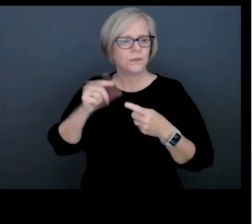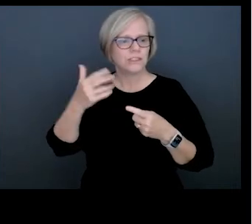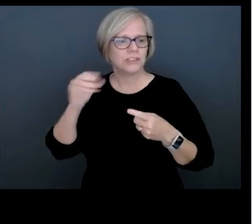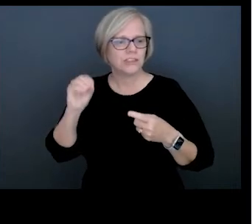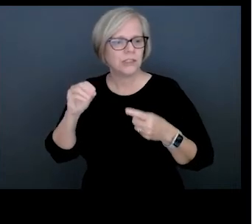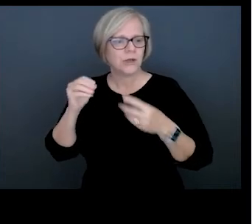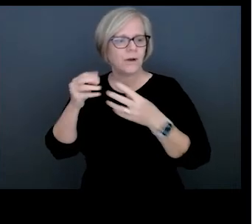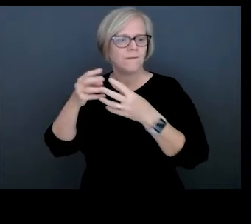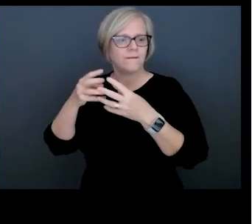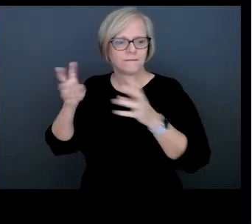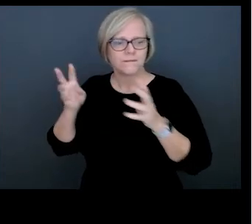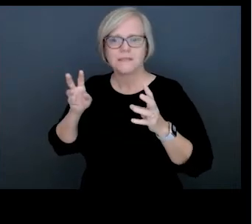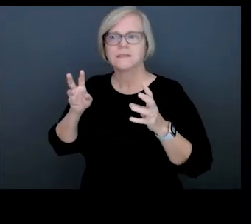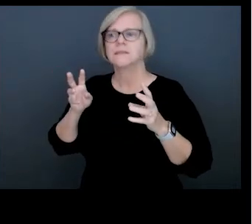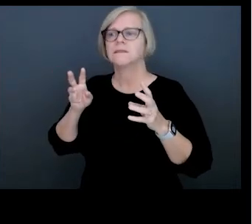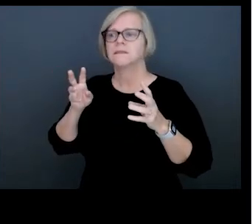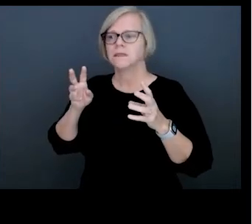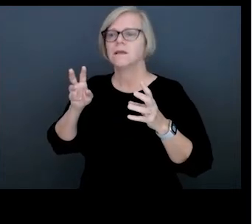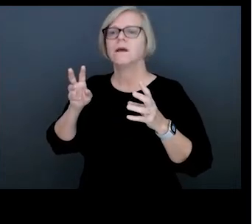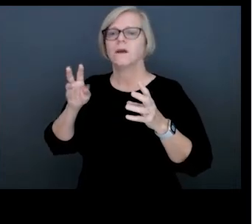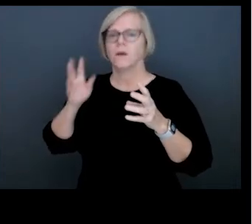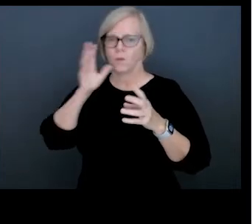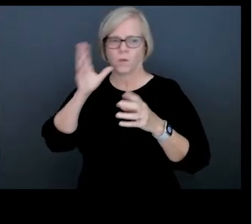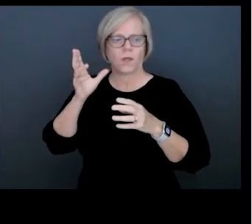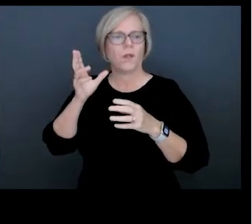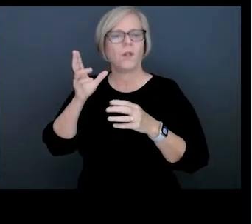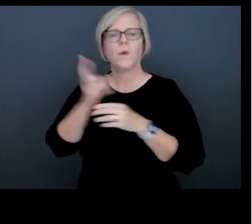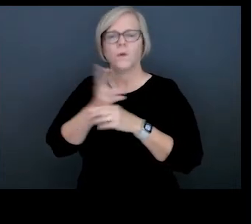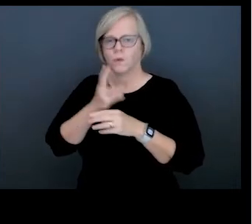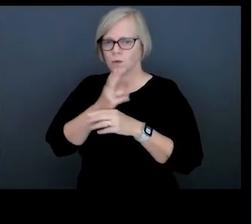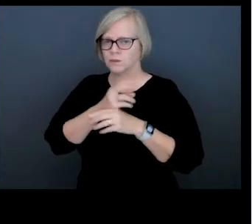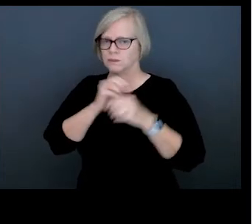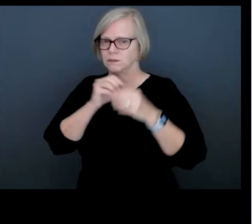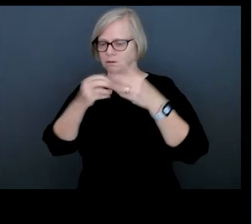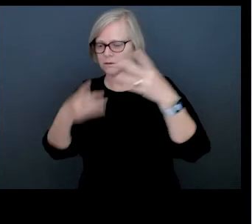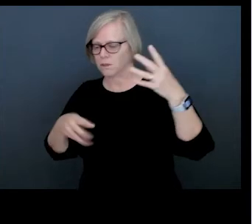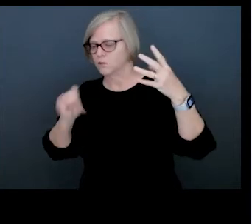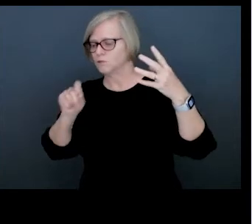we're making use of DynamoDB streams, another feature you can enable within Amplify.